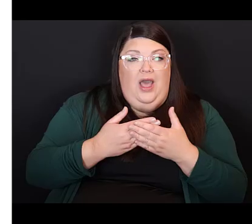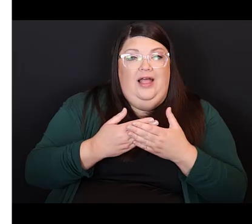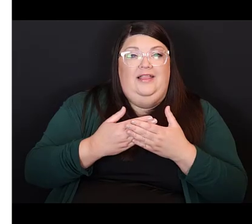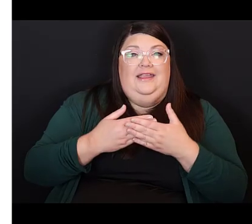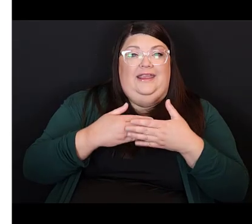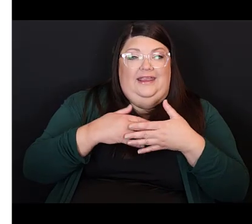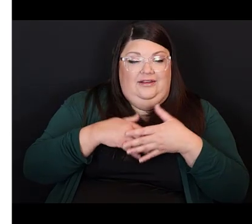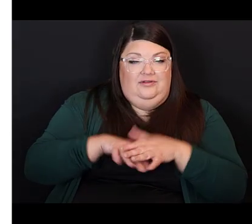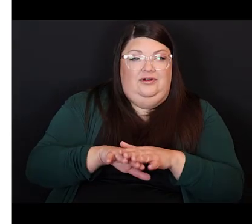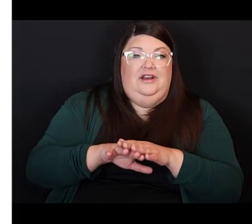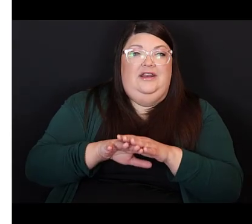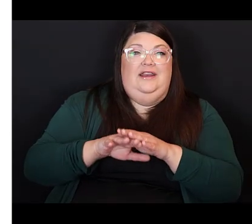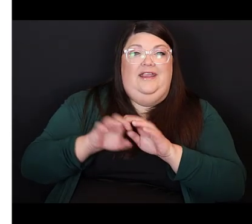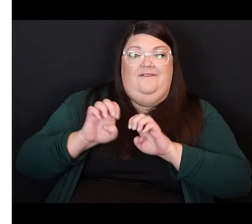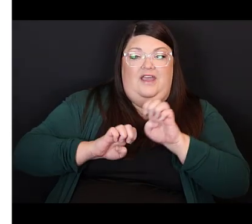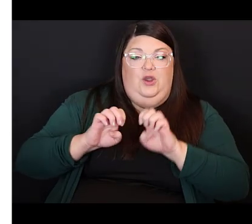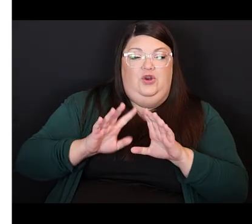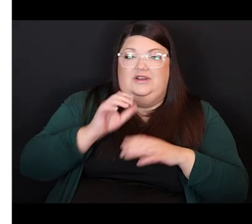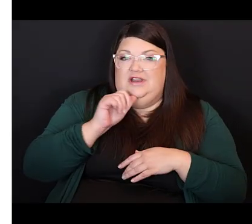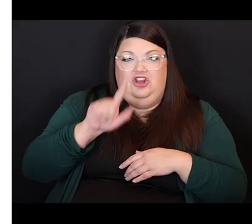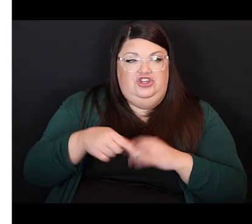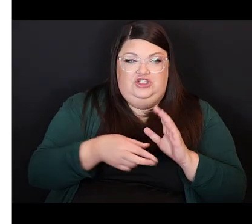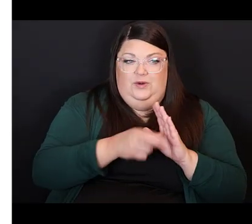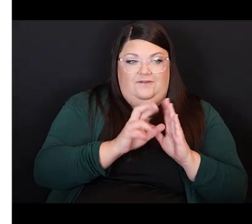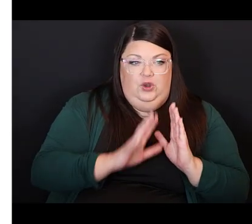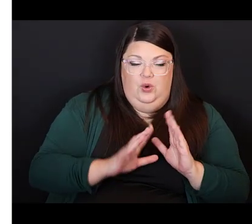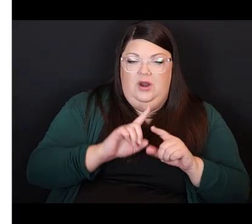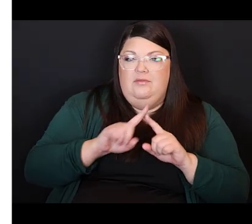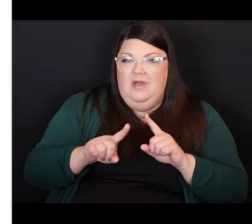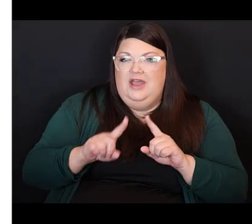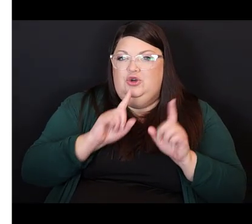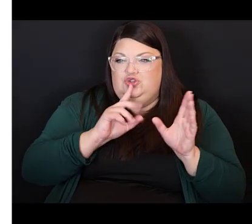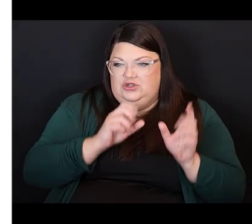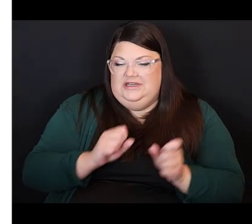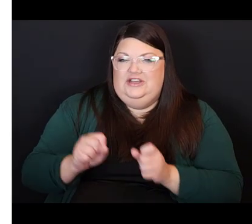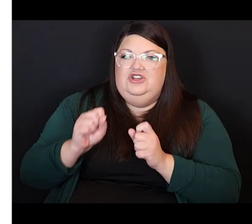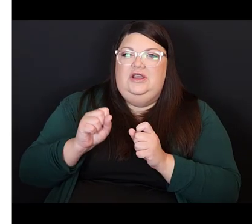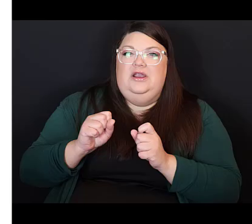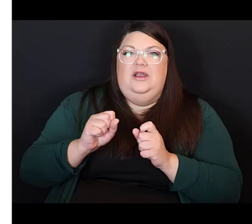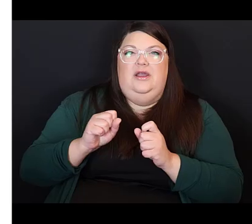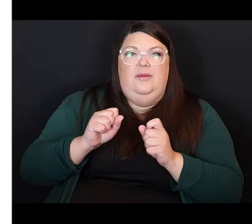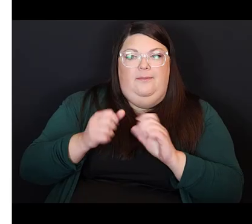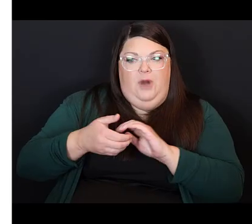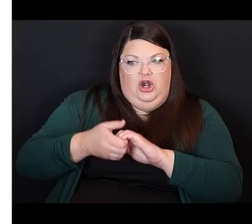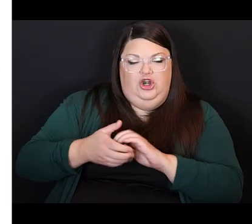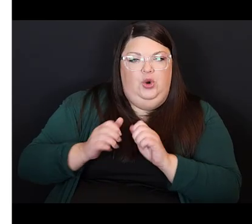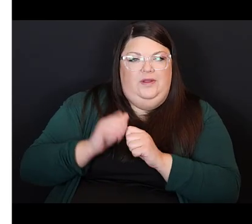evaluator is not just a reviewer—they’re a strategic partner in your project’s success.